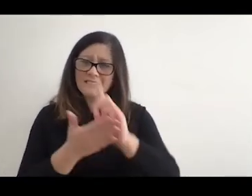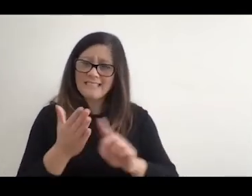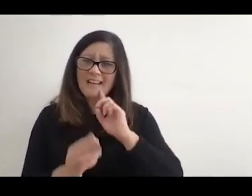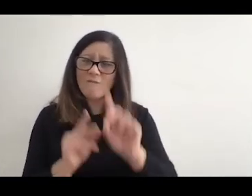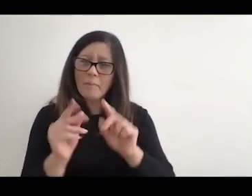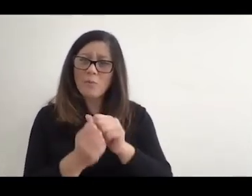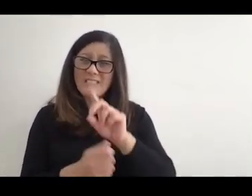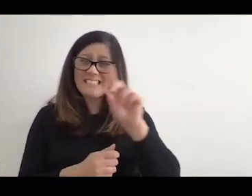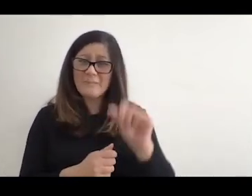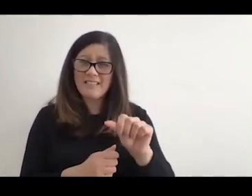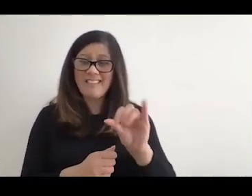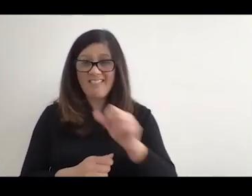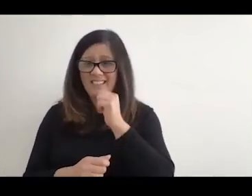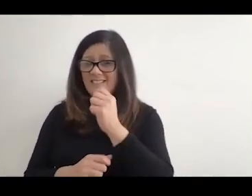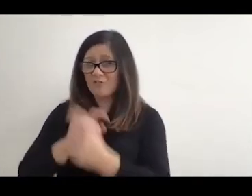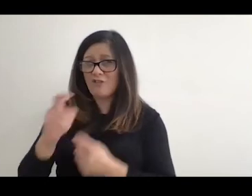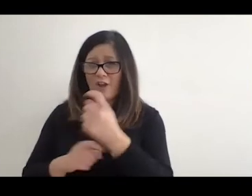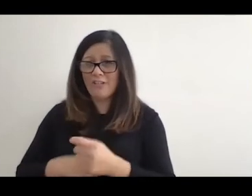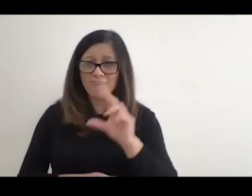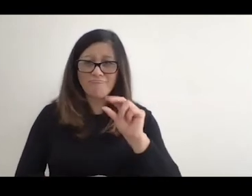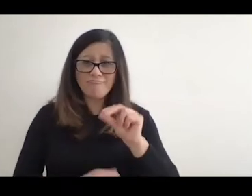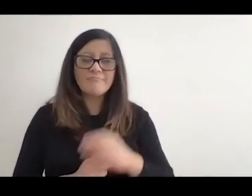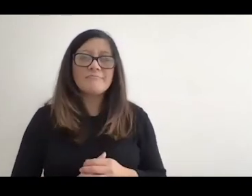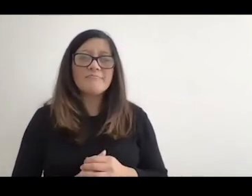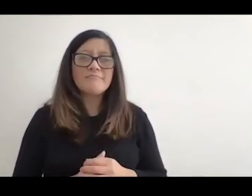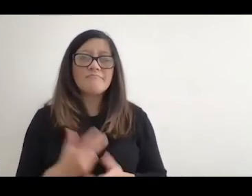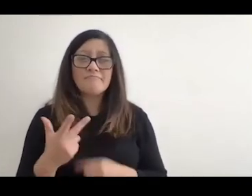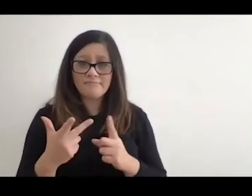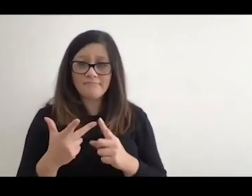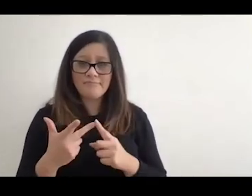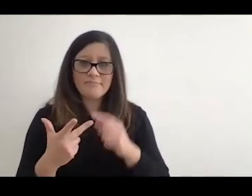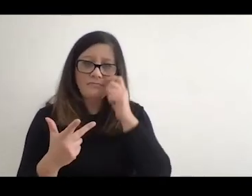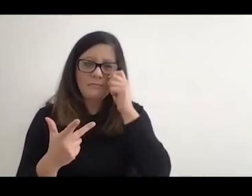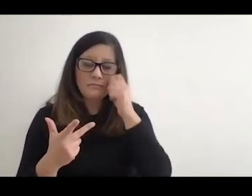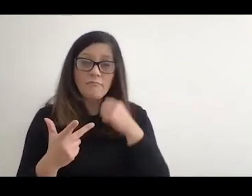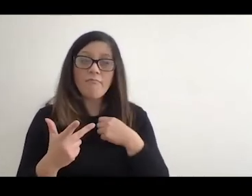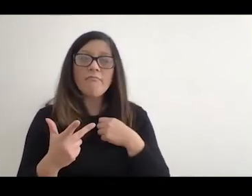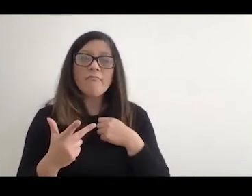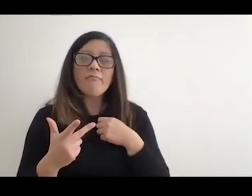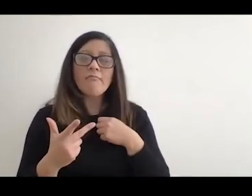That is not charity #3. It's too complicated to design